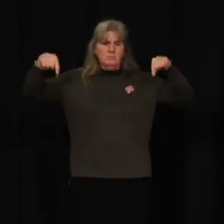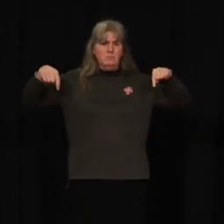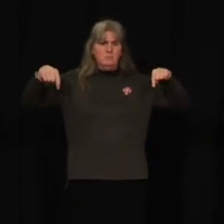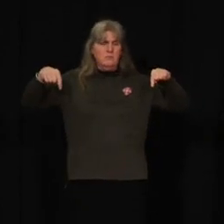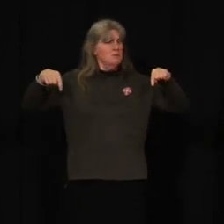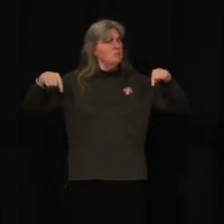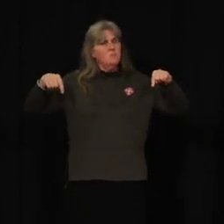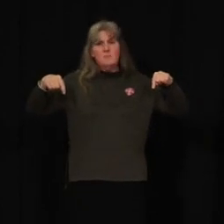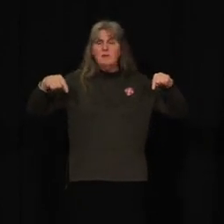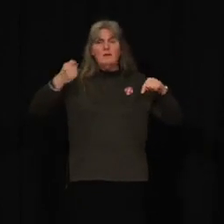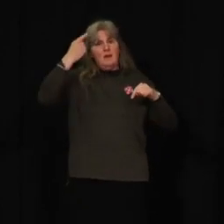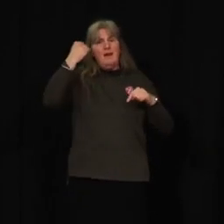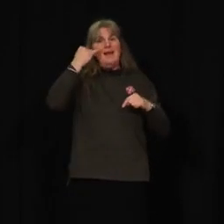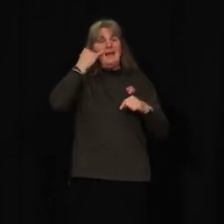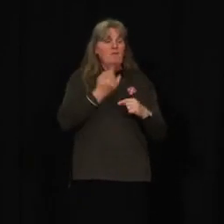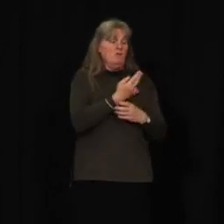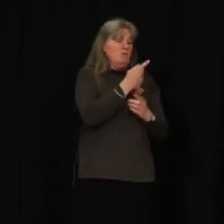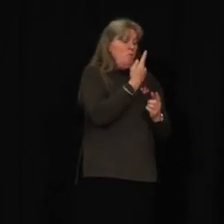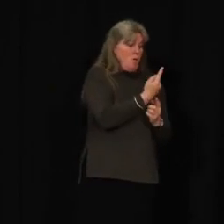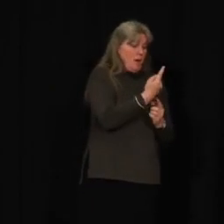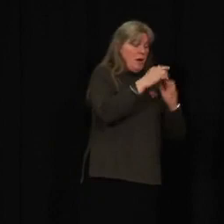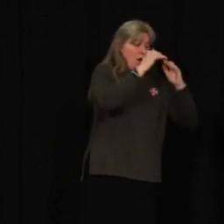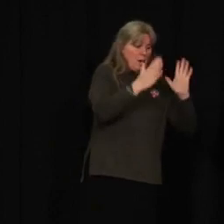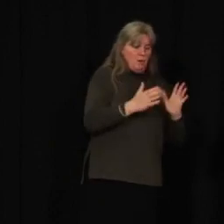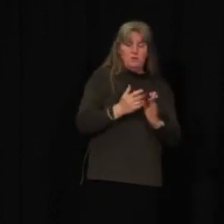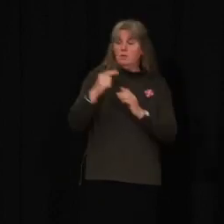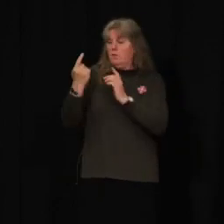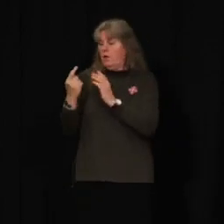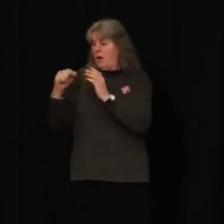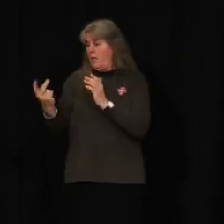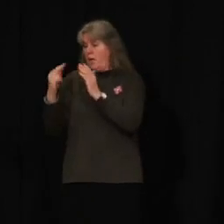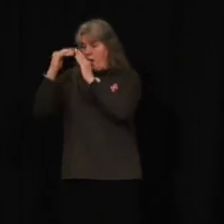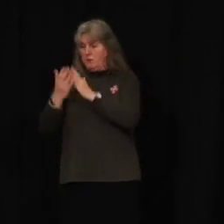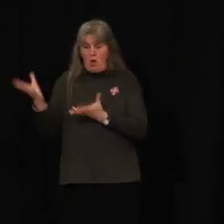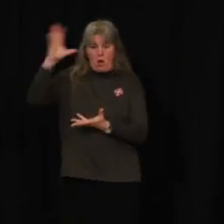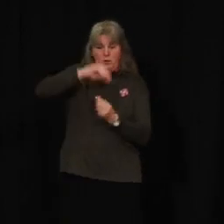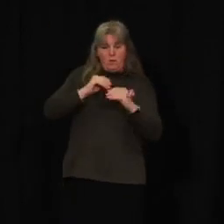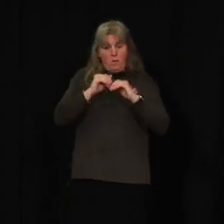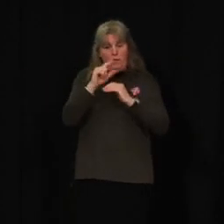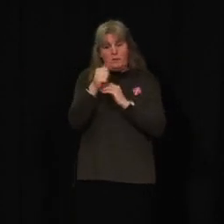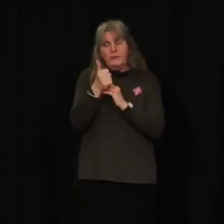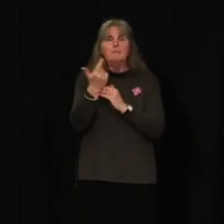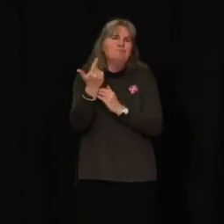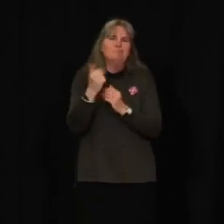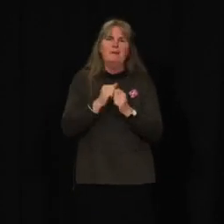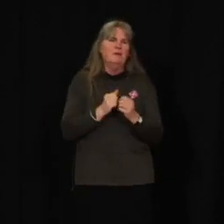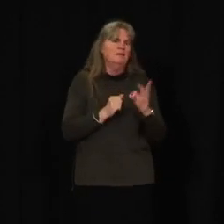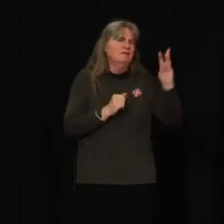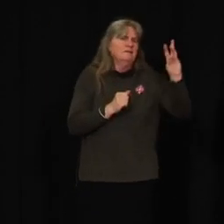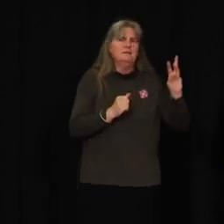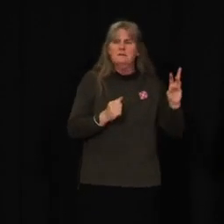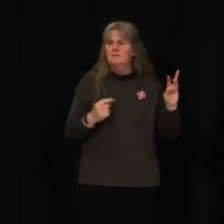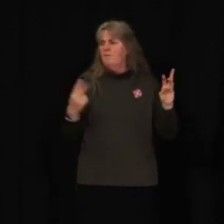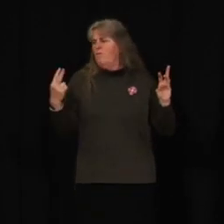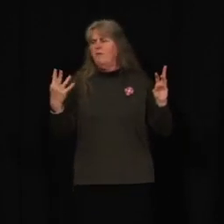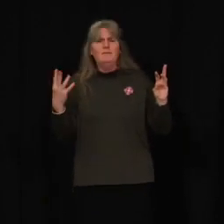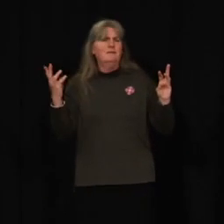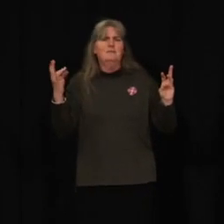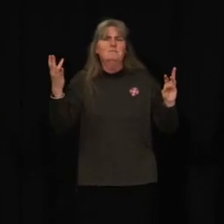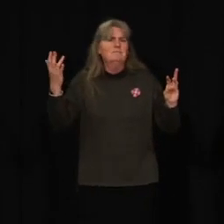okay if the number of your two households is more than ten. Loan households of course are different.